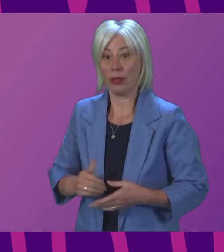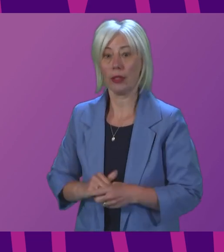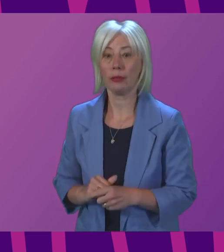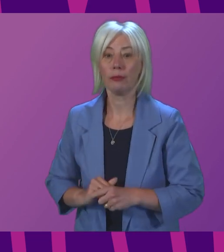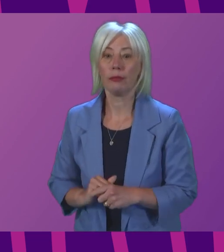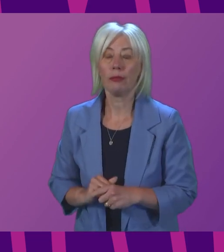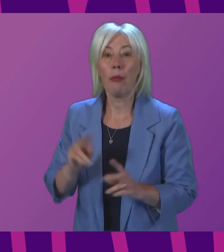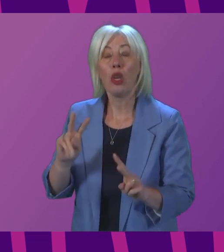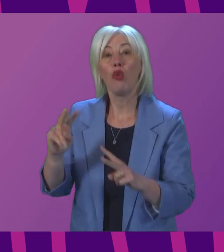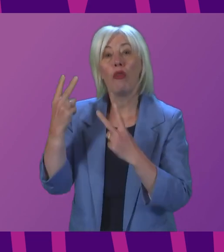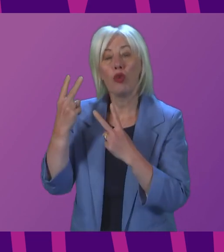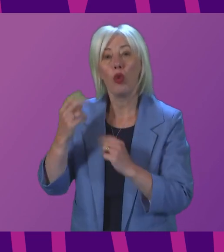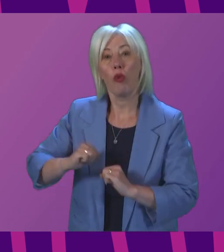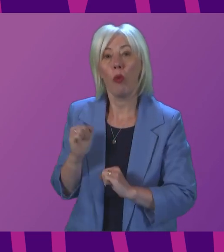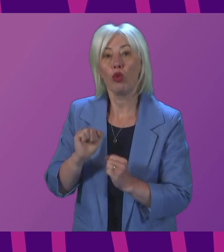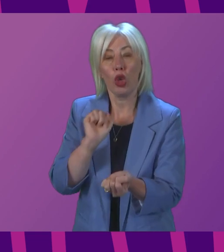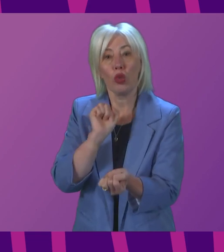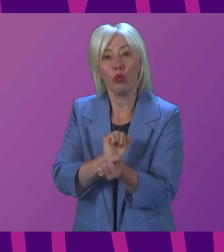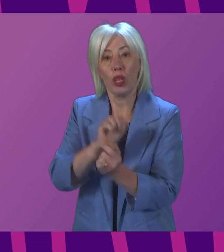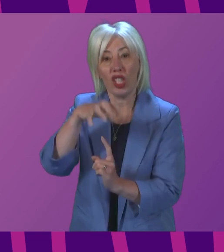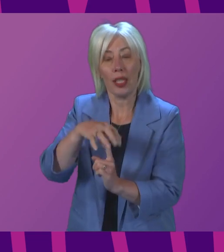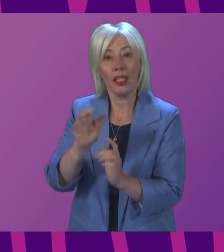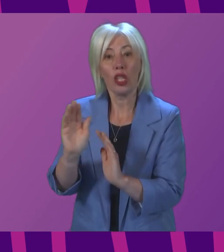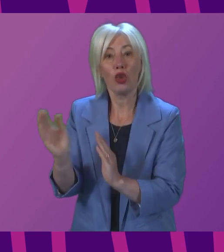Following a review by the Scottish Prison Service, we can confirm that there are no